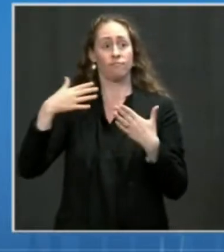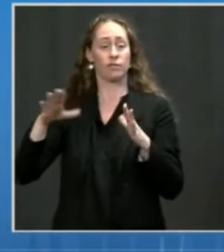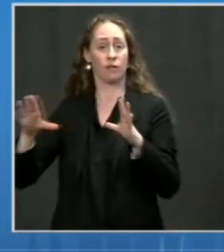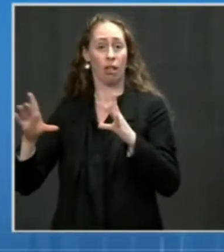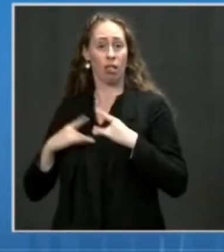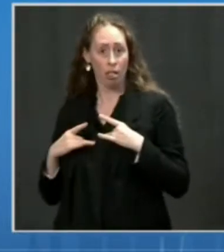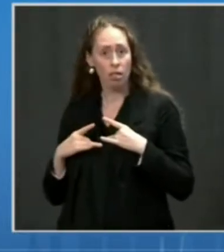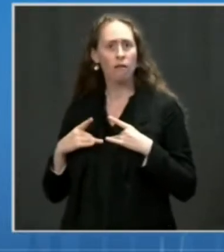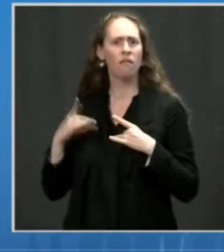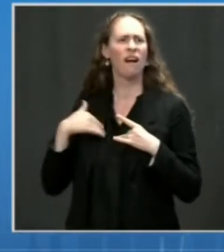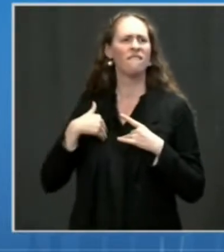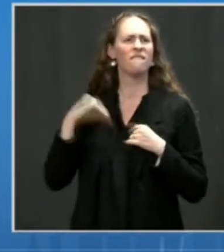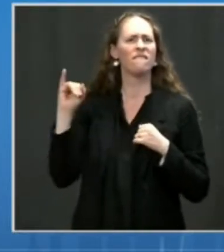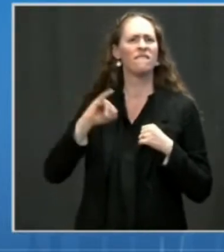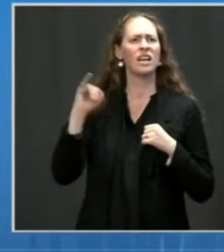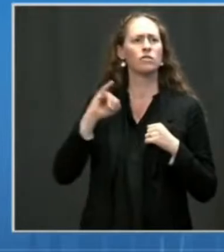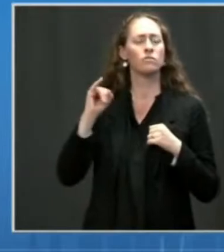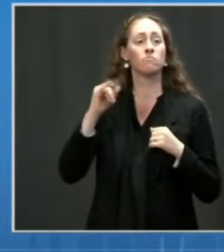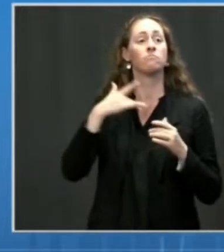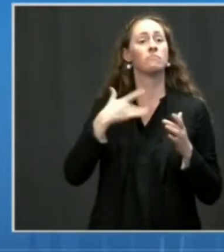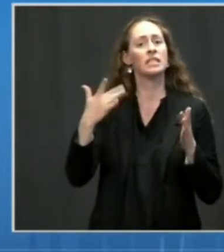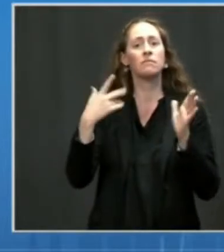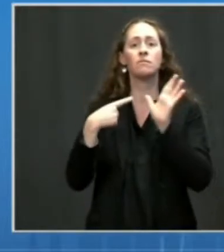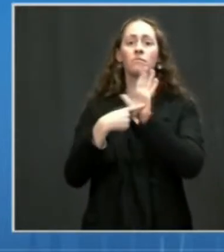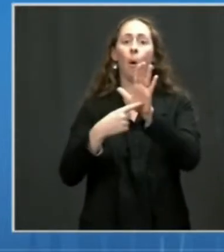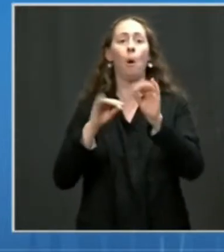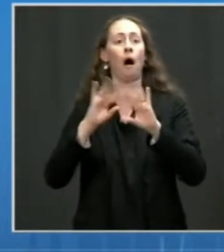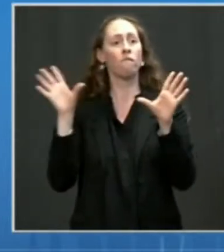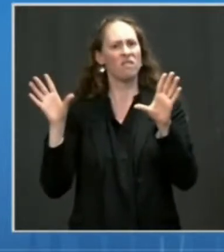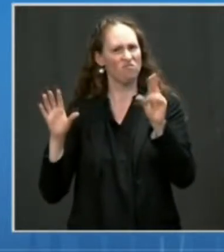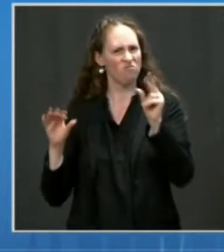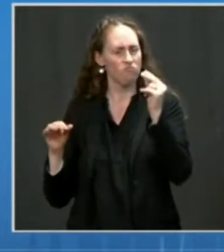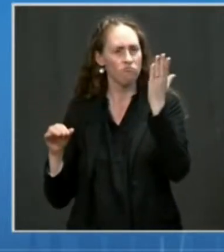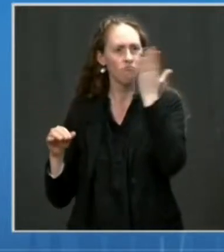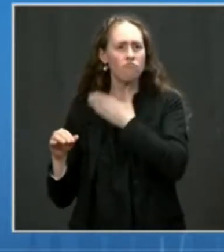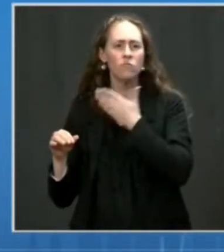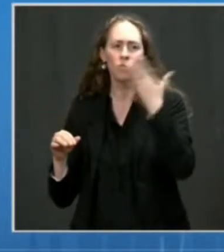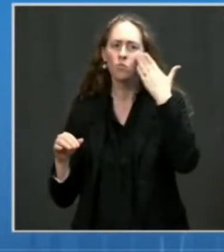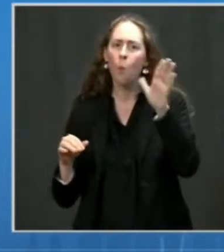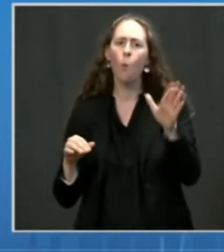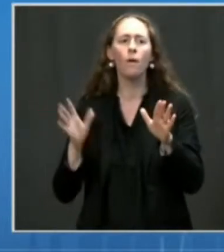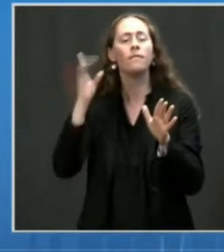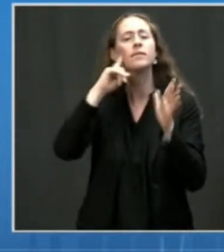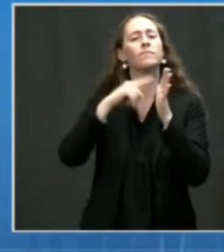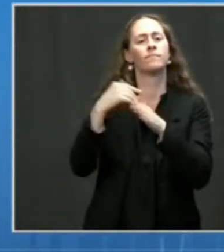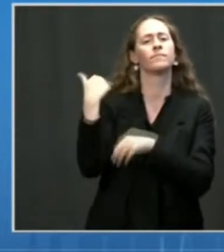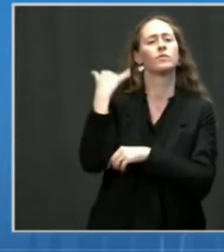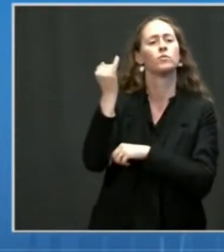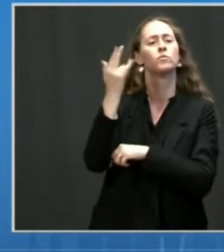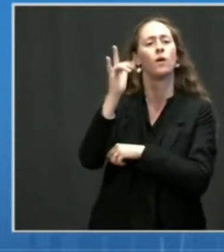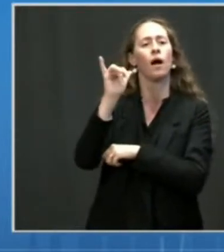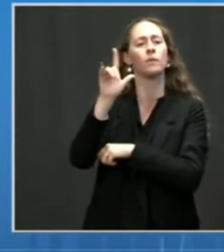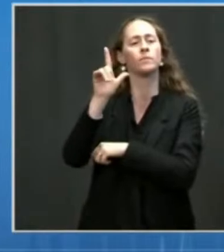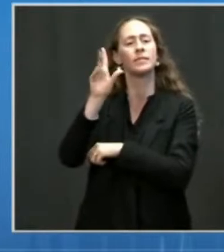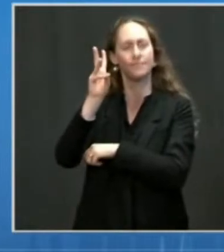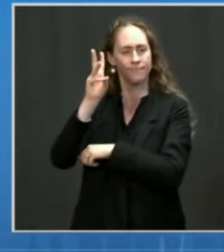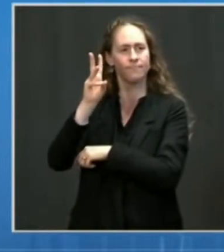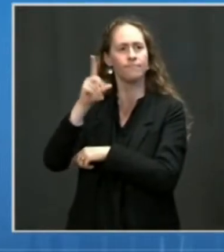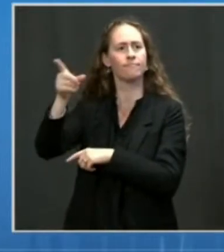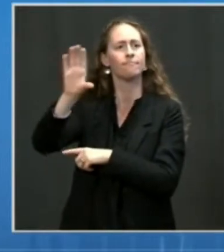SLIDE. WHEN YOU LOOK AT BREAK-THROUGH INFECTIONS, AS I MENTIONED,